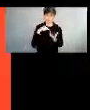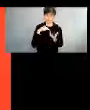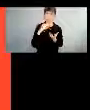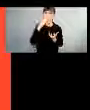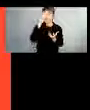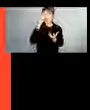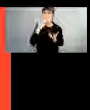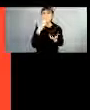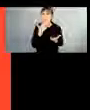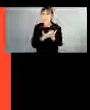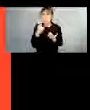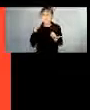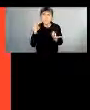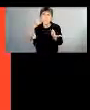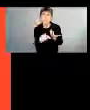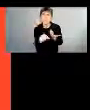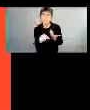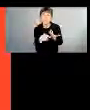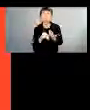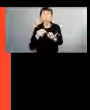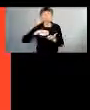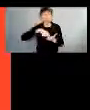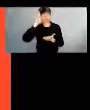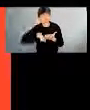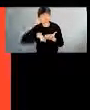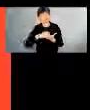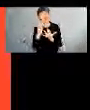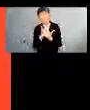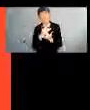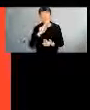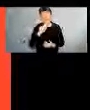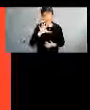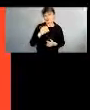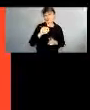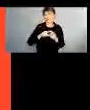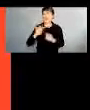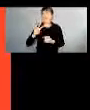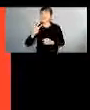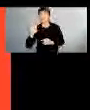Again, 150 to 450 words. We talked a lot about these criteria earlier,